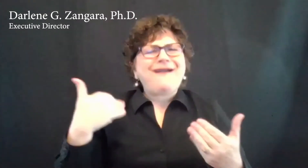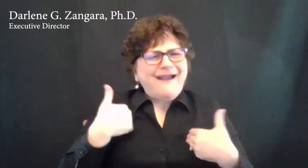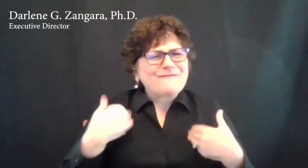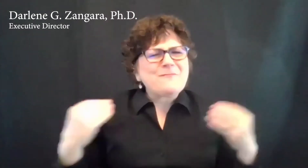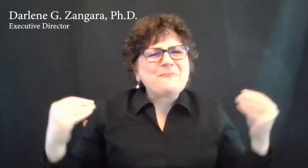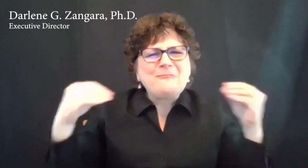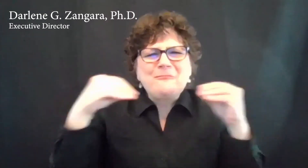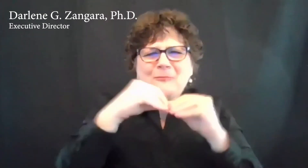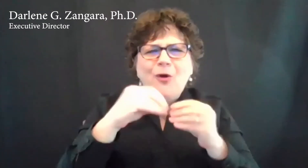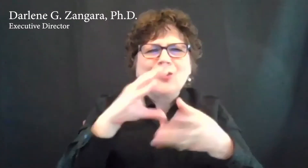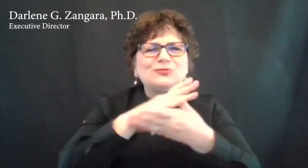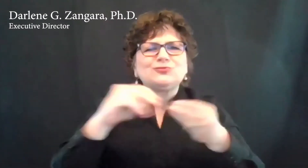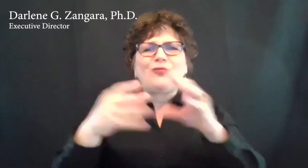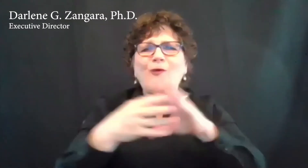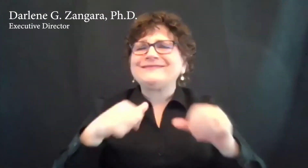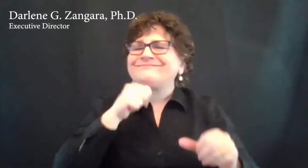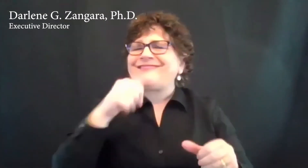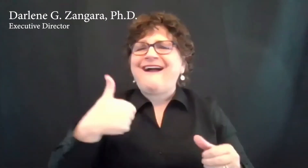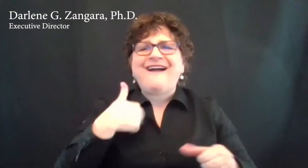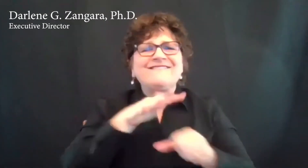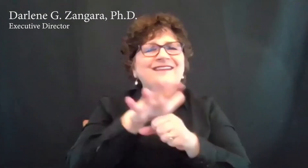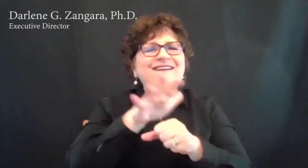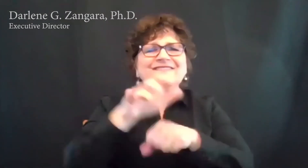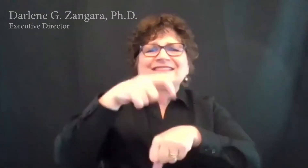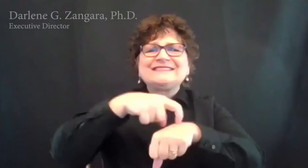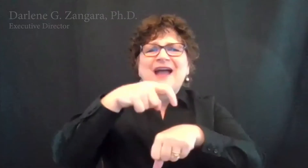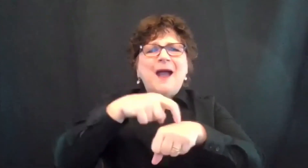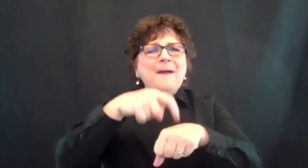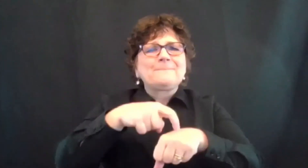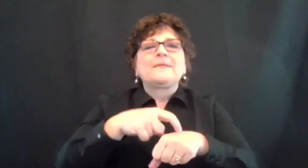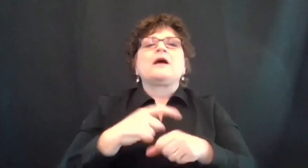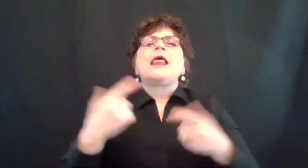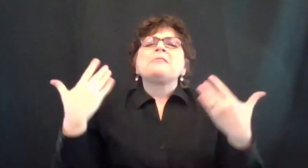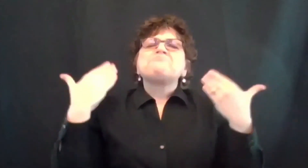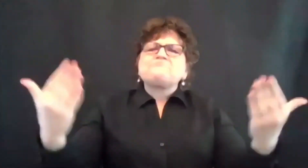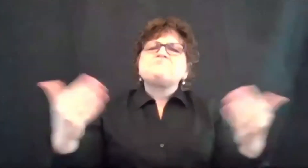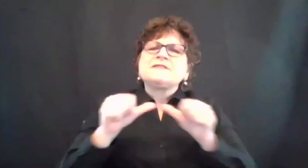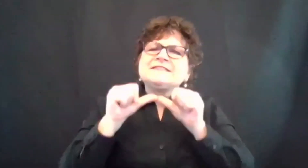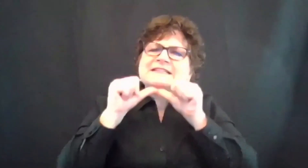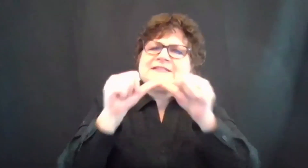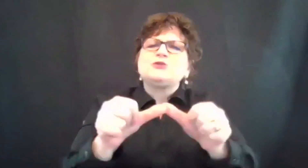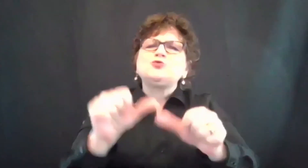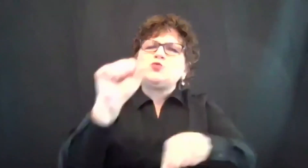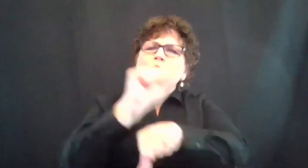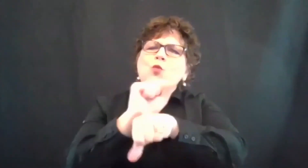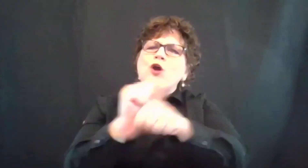and I know that there are more stories that we did not have enough time to cover.